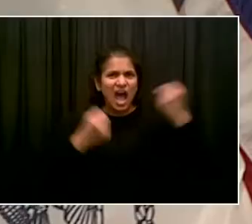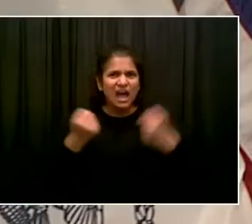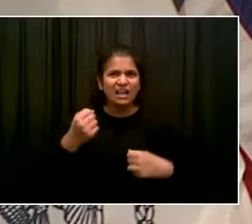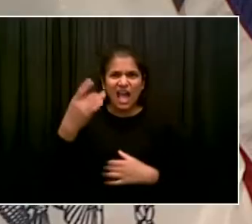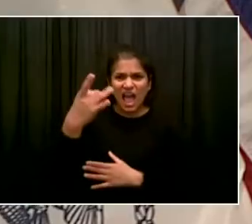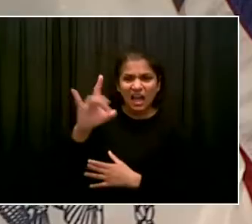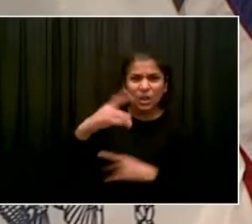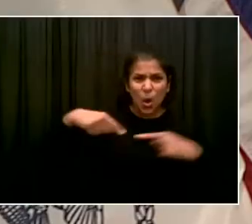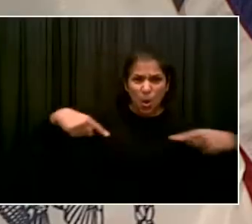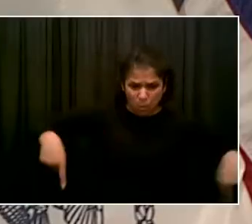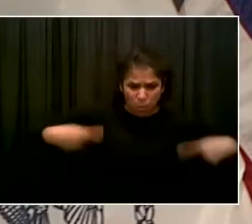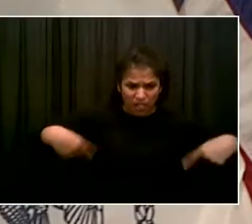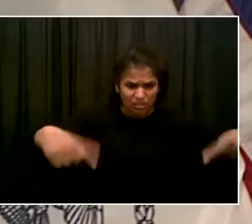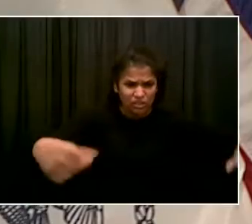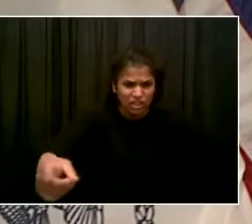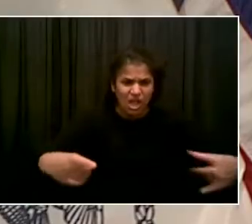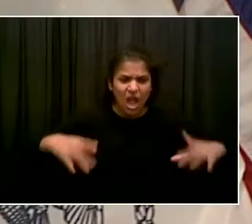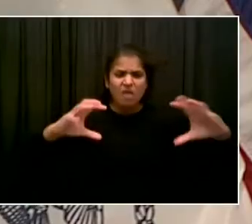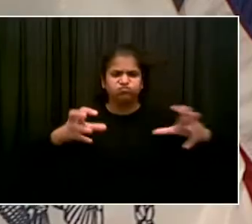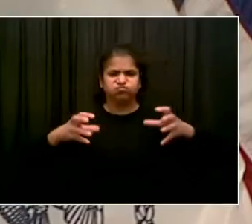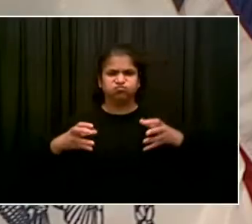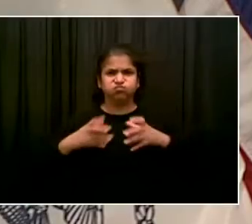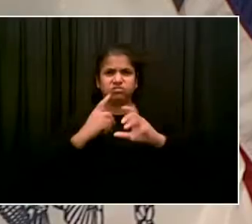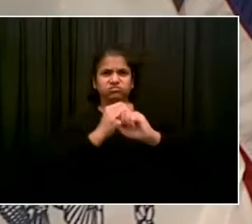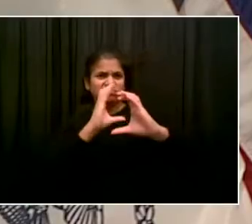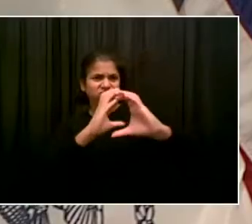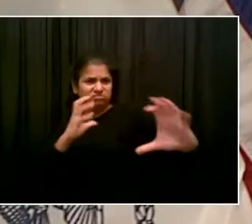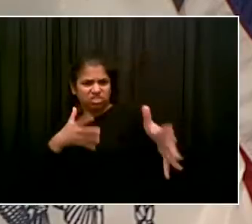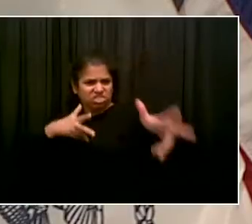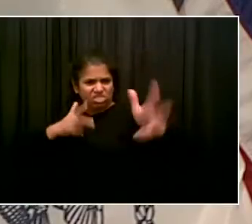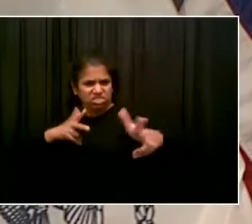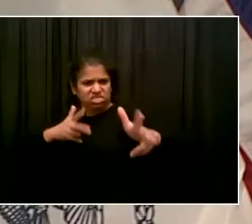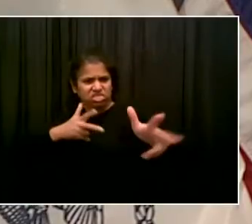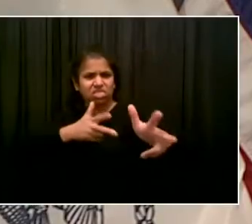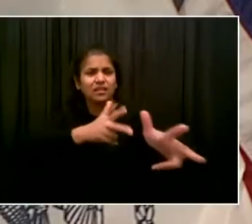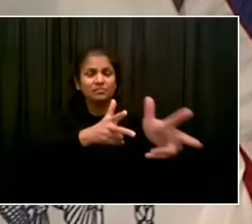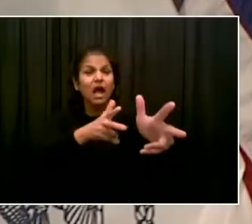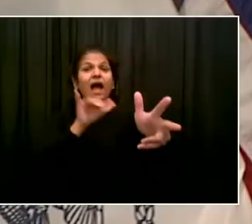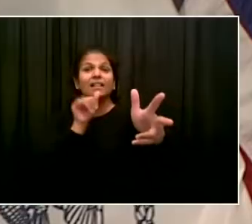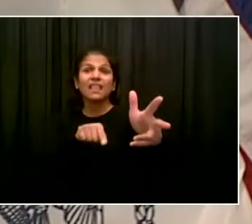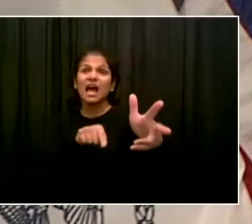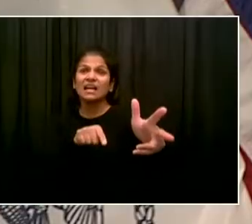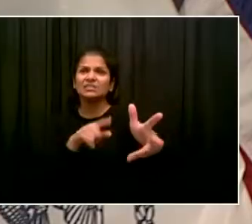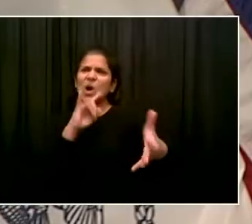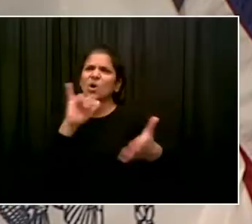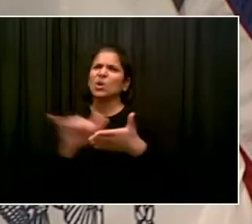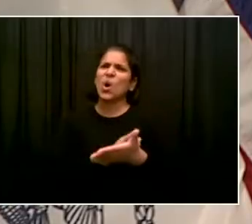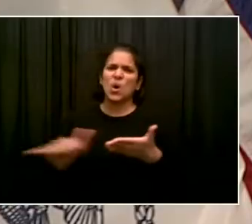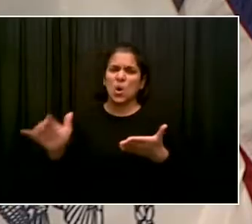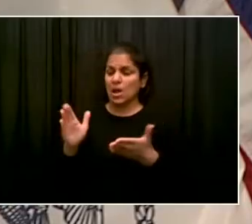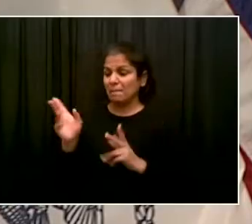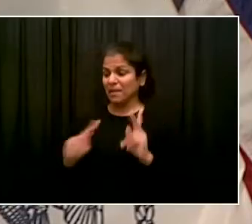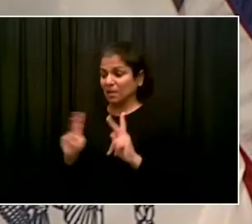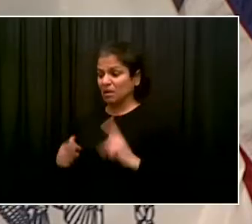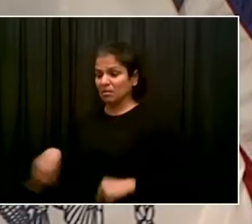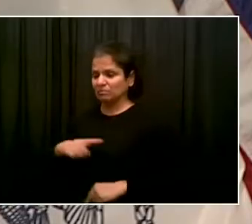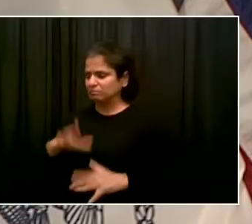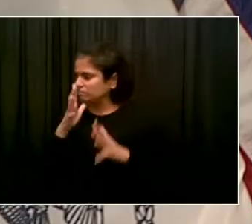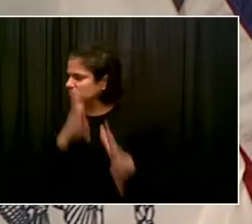TRANSPORTATION IS A SECOND- BIGEGST SECTOR WHEN IT COMES TO TRANSPORTATION AND EMISSNSIO. 'ITS A BIG PART OF CHALLENGE. BIG TRUCKS CAUSE CONGESTION, WE